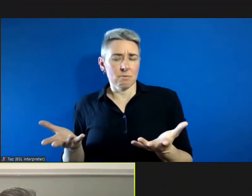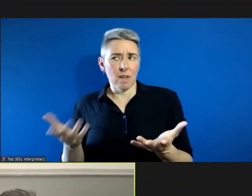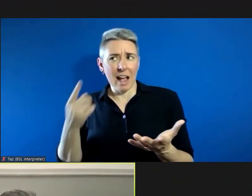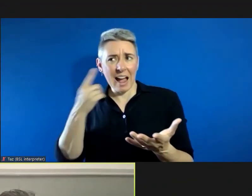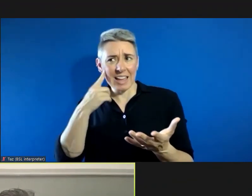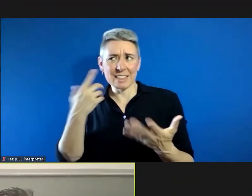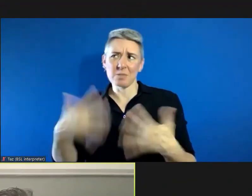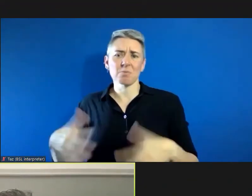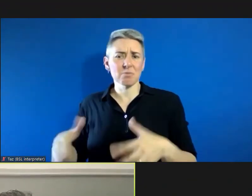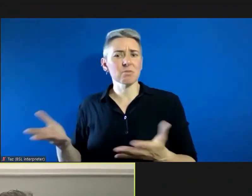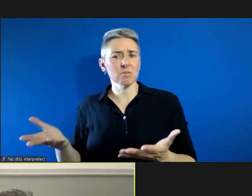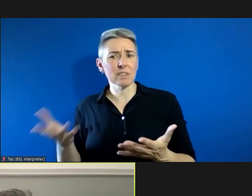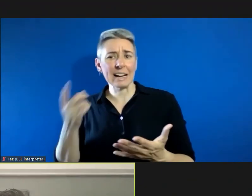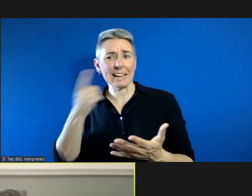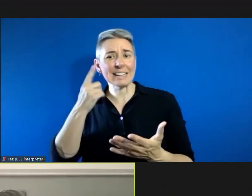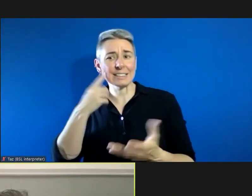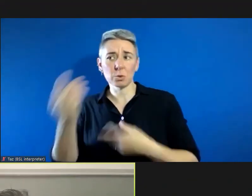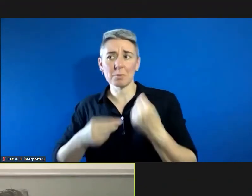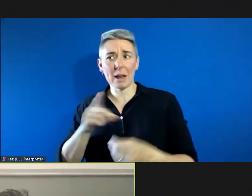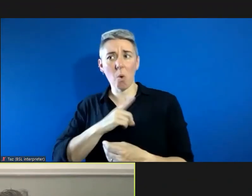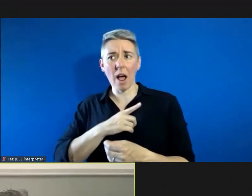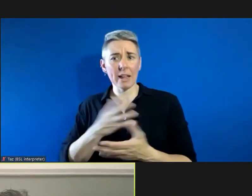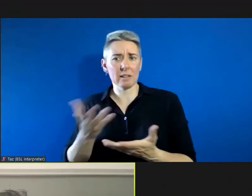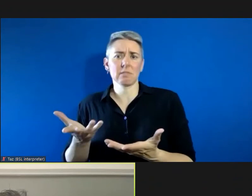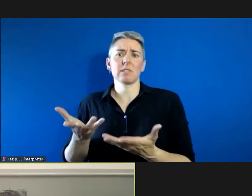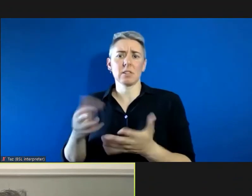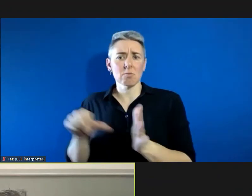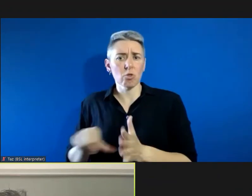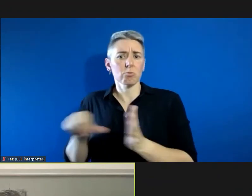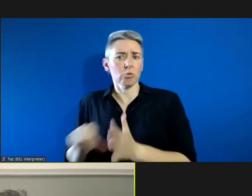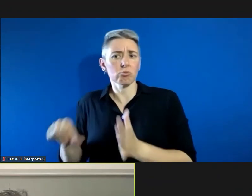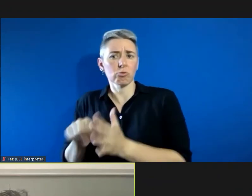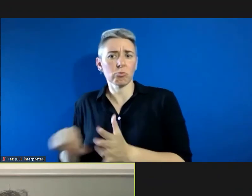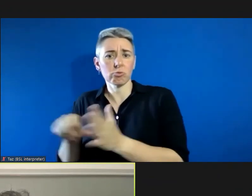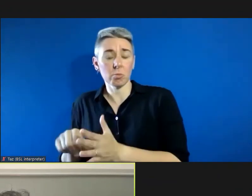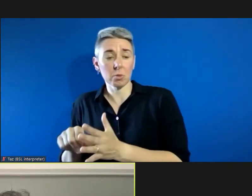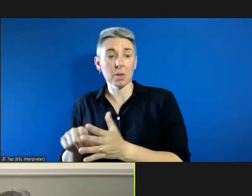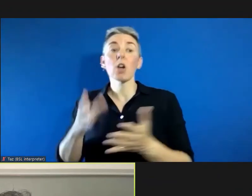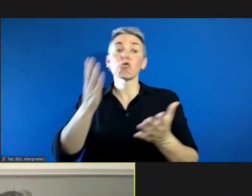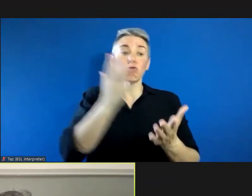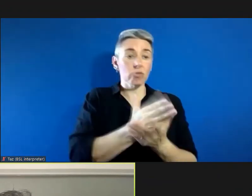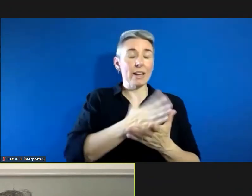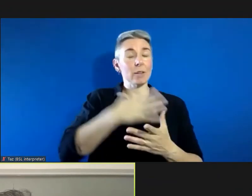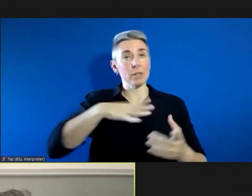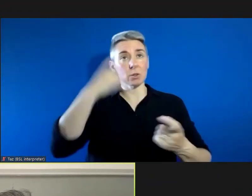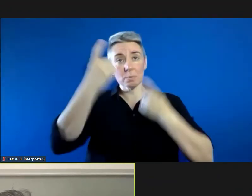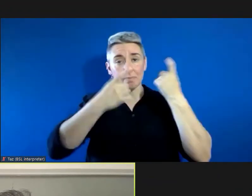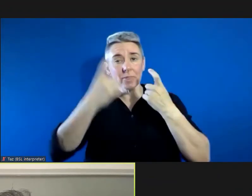that's won. The question really is about how do we create leadership around it that isn't so siloed?